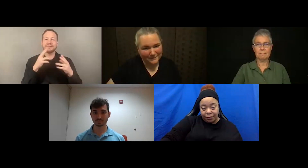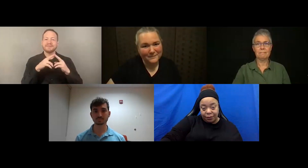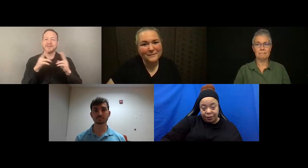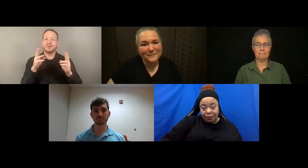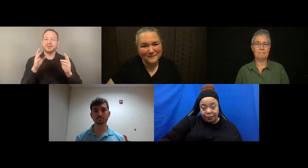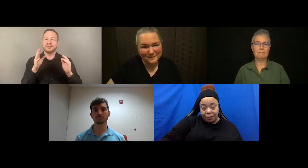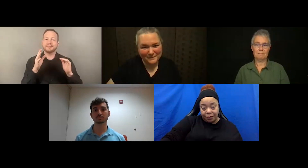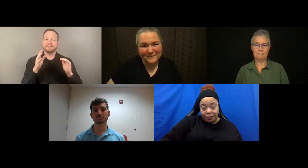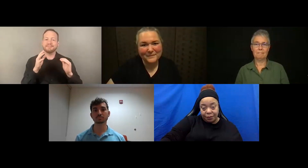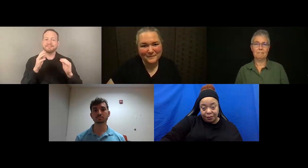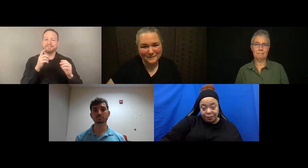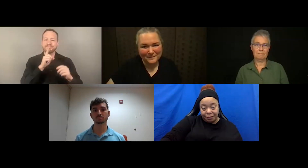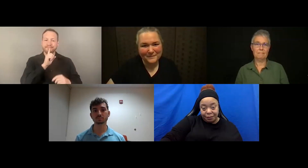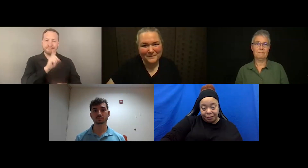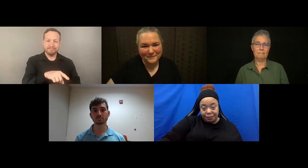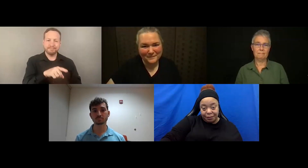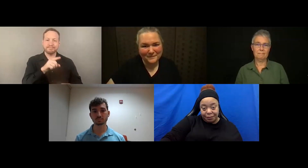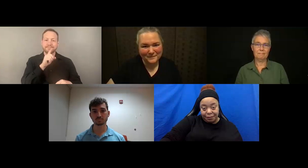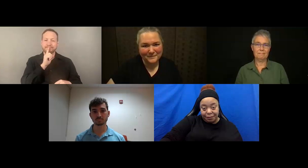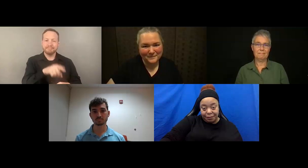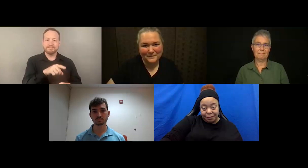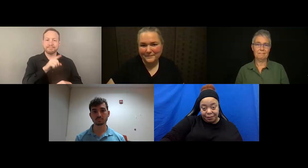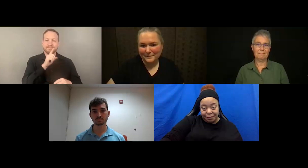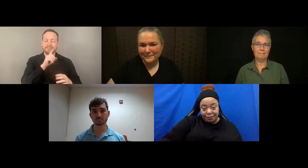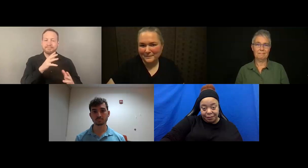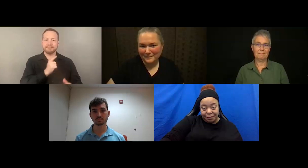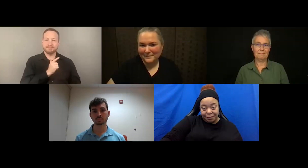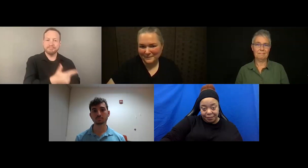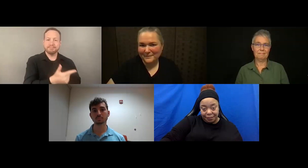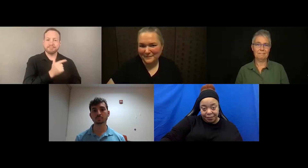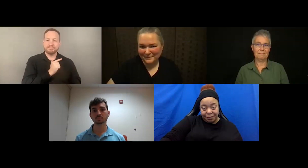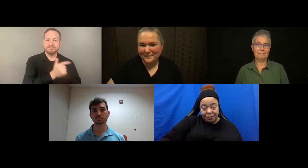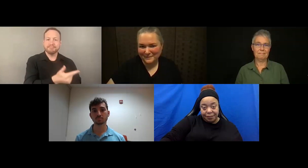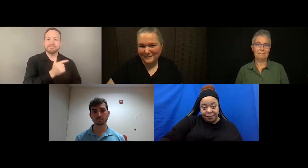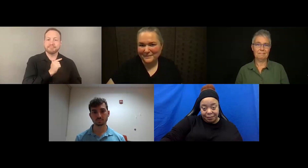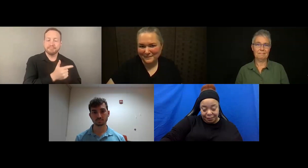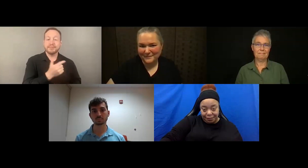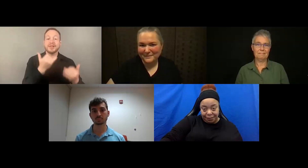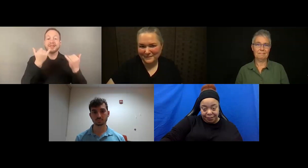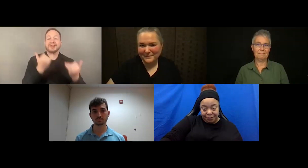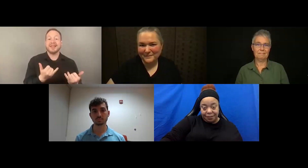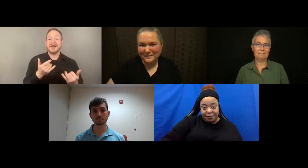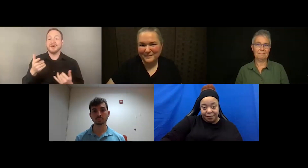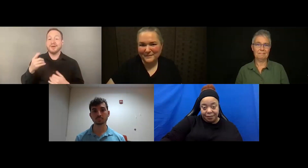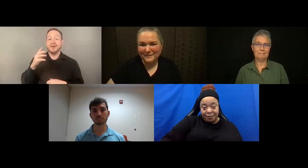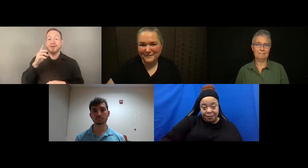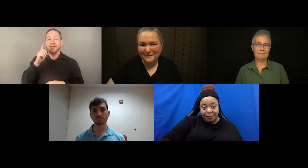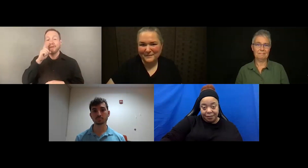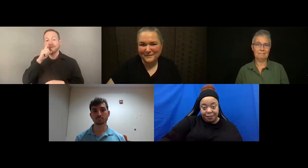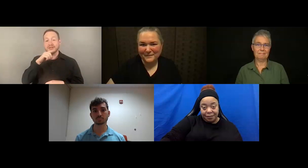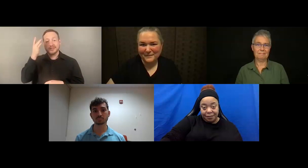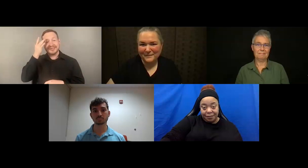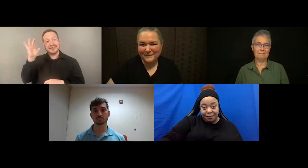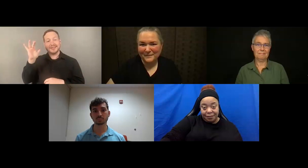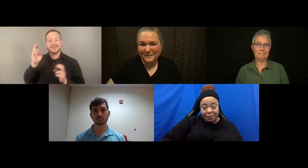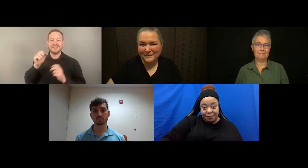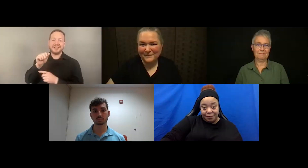a response. We tell it repeatedly what response we want and